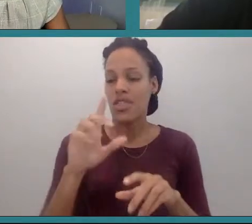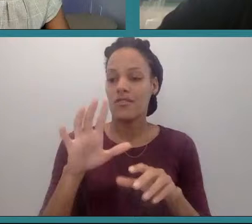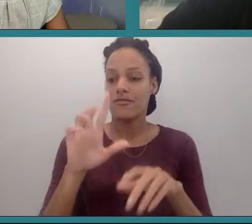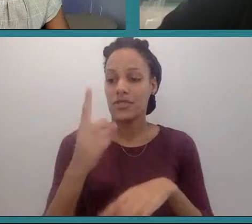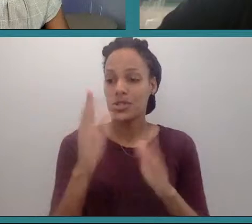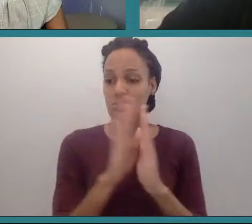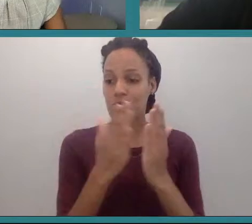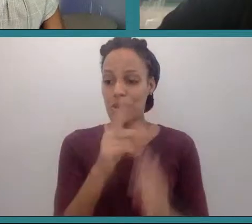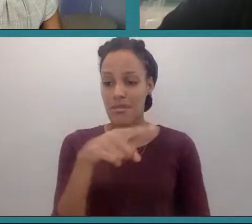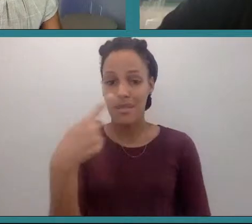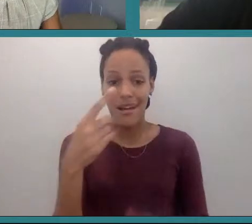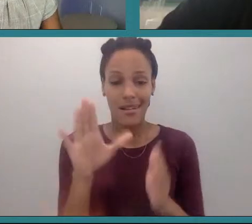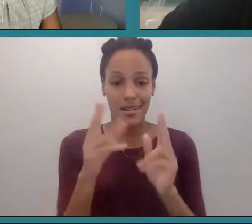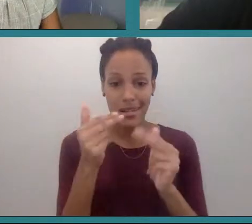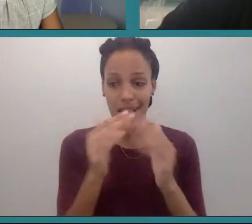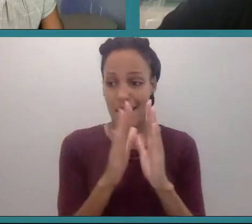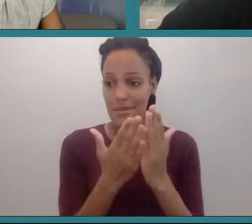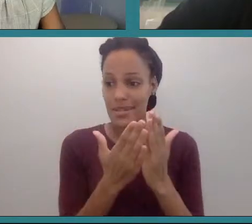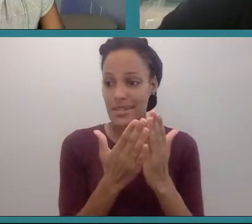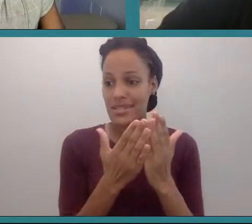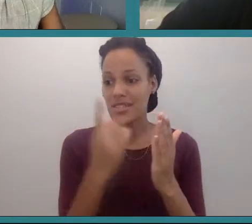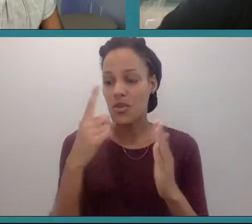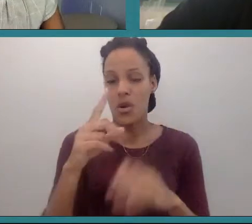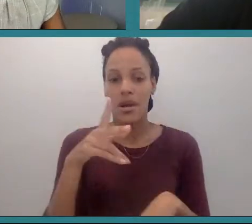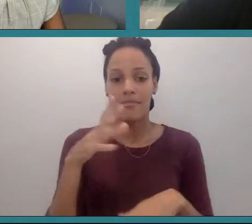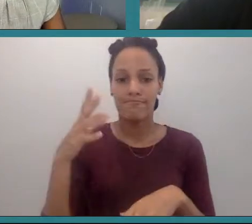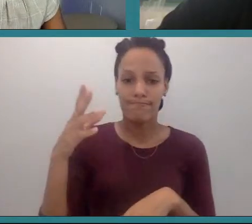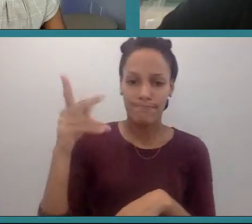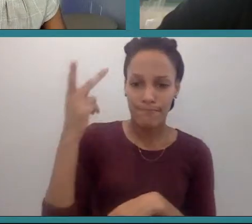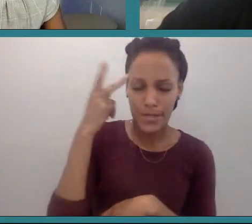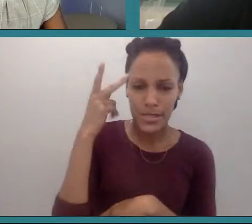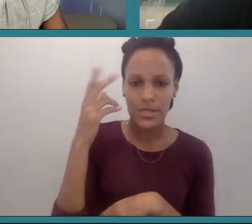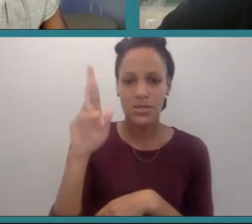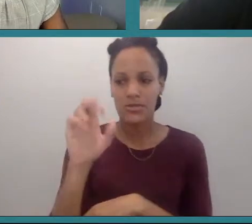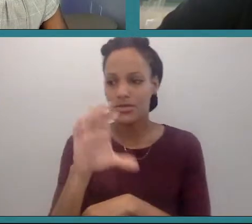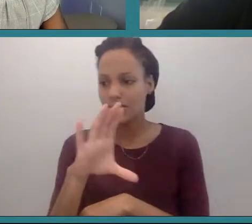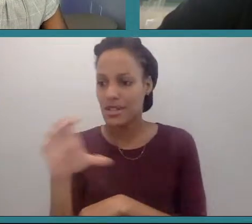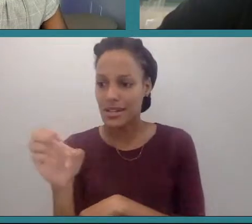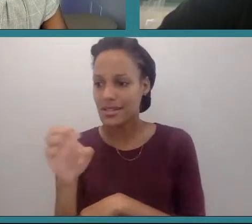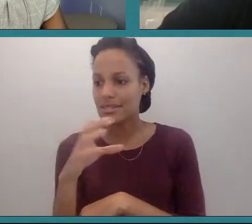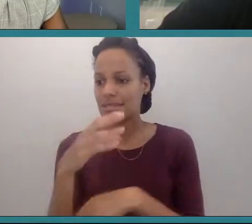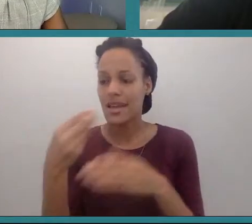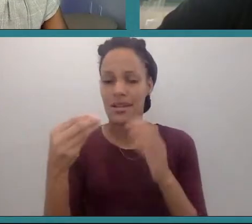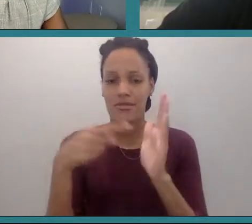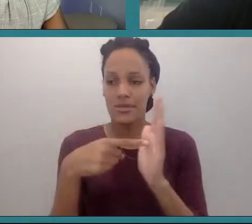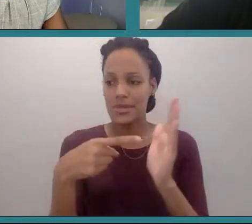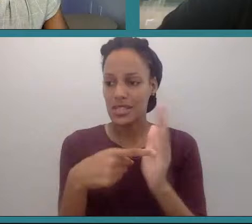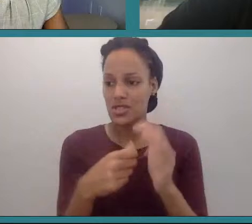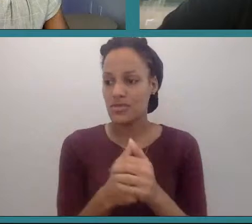of Race and Representation (2013). The Eisner Awards are considered the ‘Oscars of Comics’.